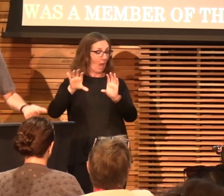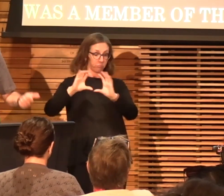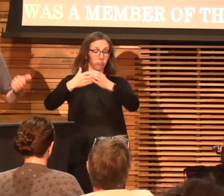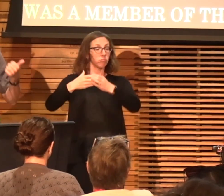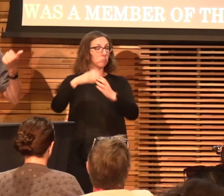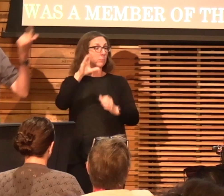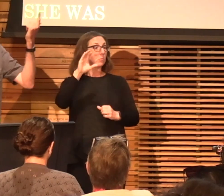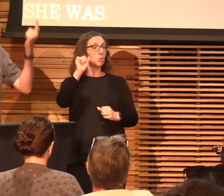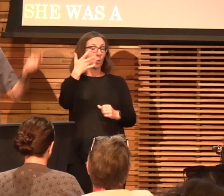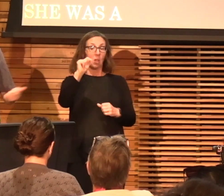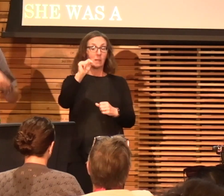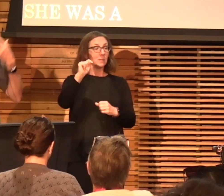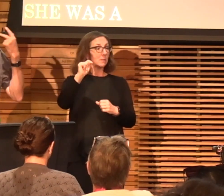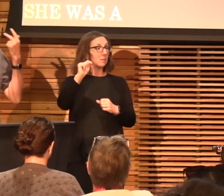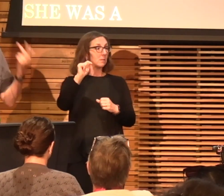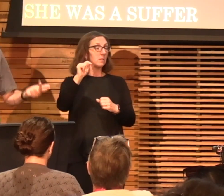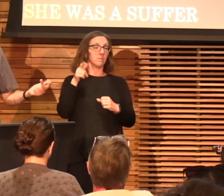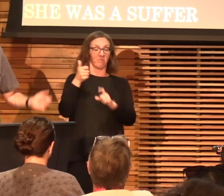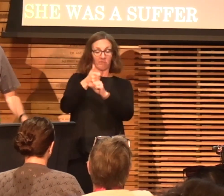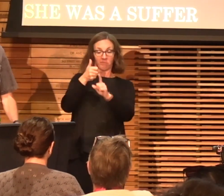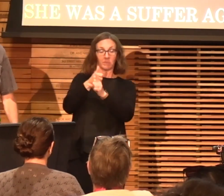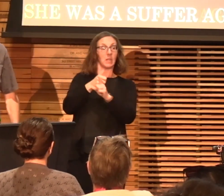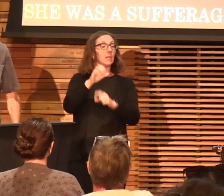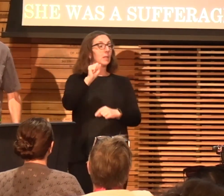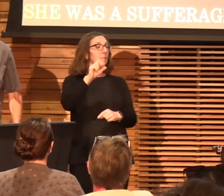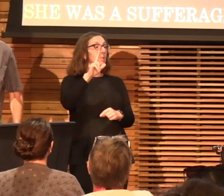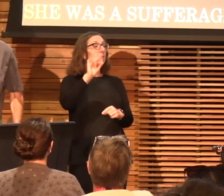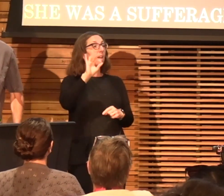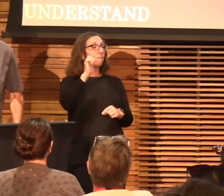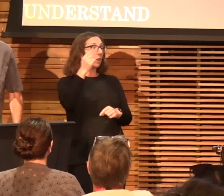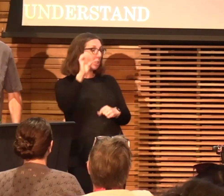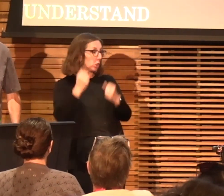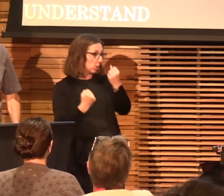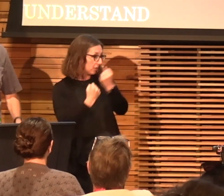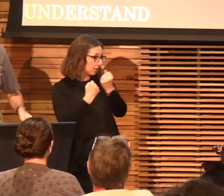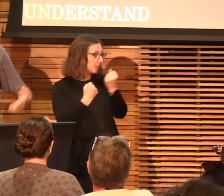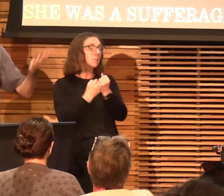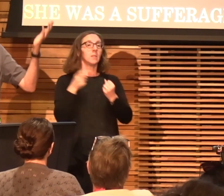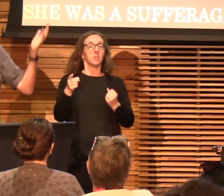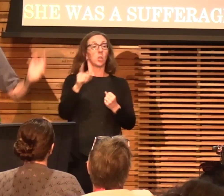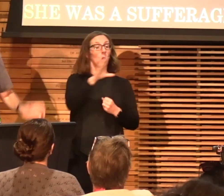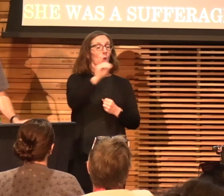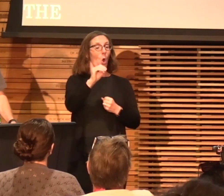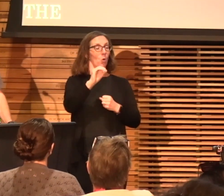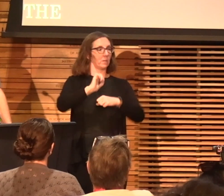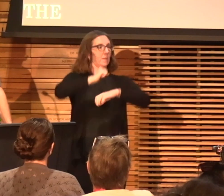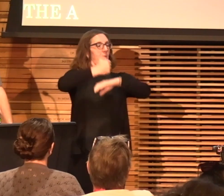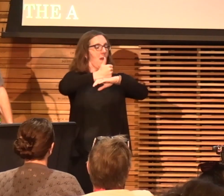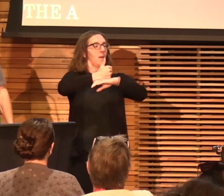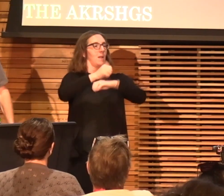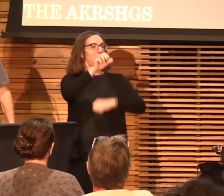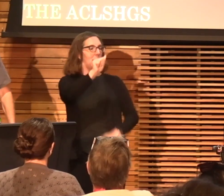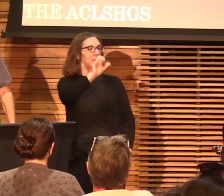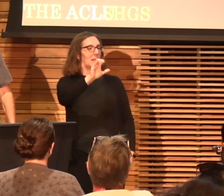she was a suffragist, she was a co-founder of the ACLU. It's covered very well by those books.